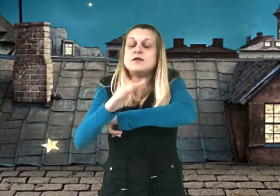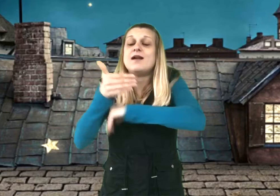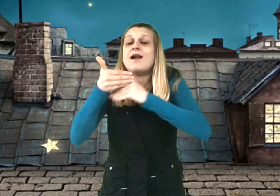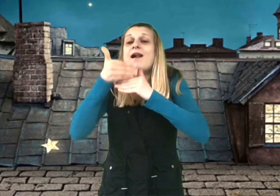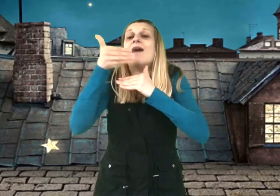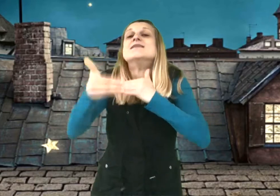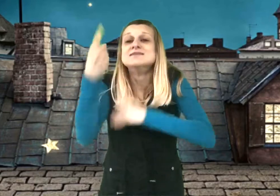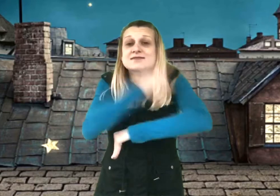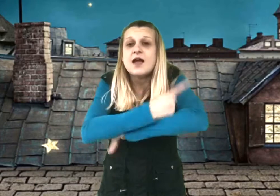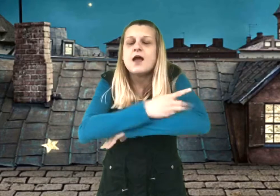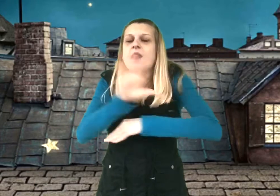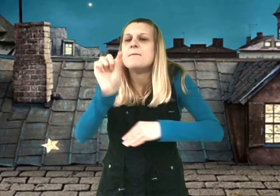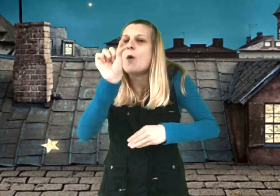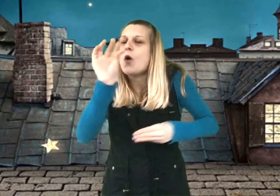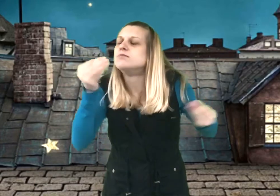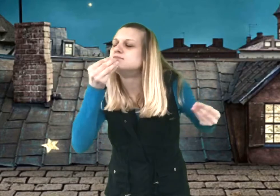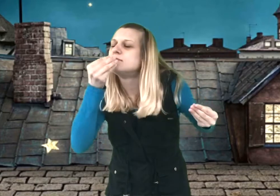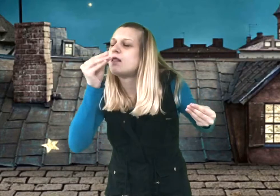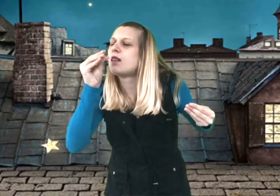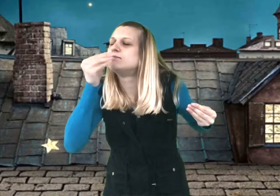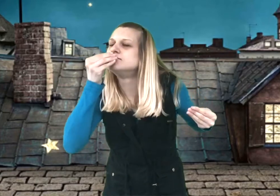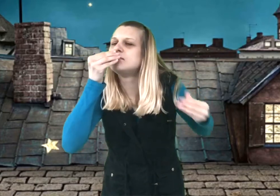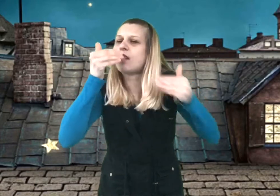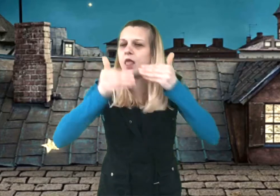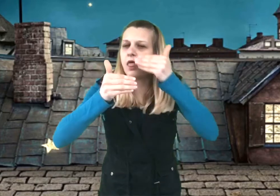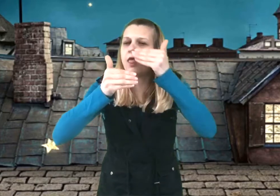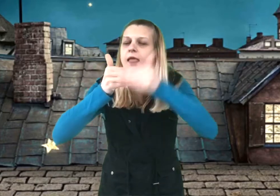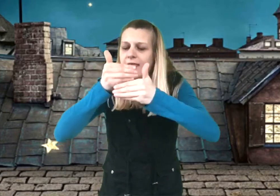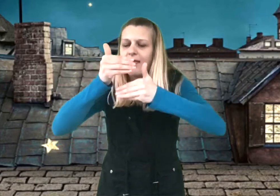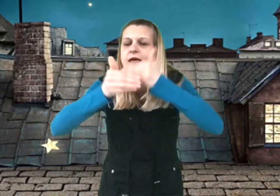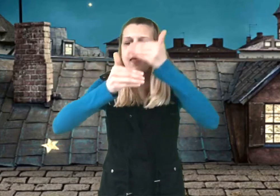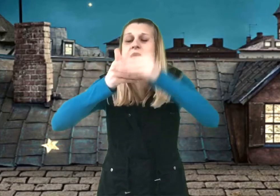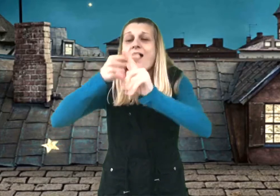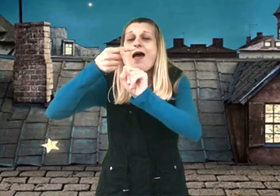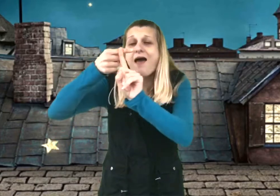The next day, he would take another tiny nibble, and so on, and so on.